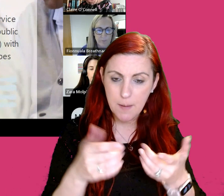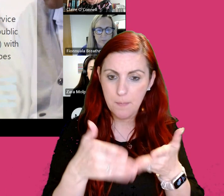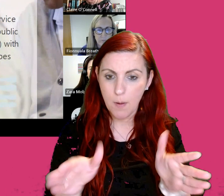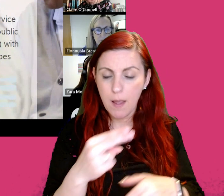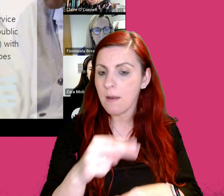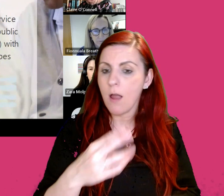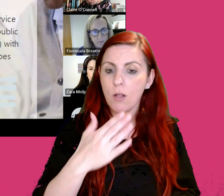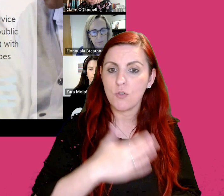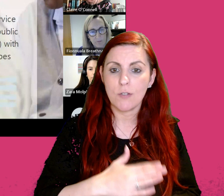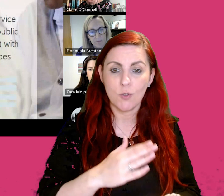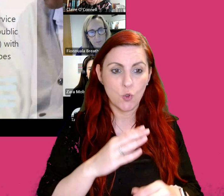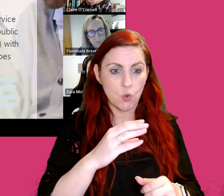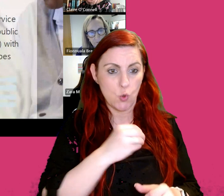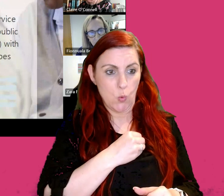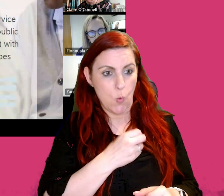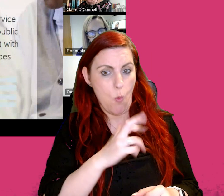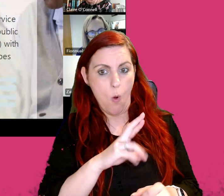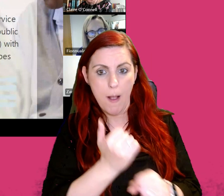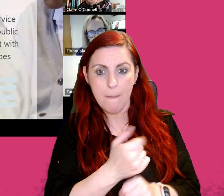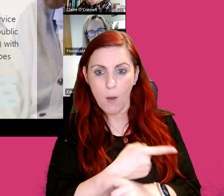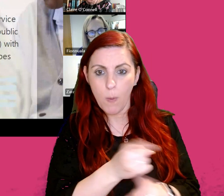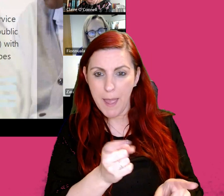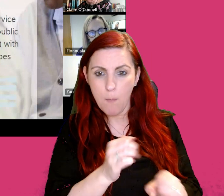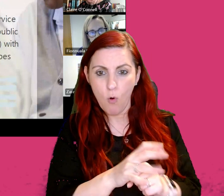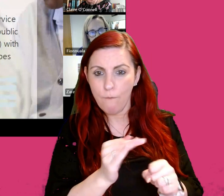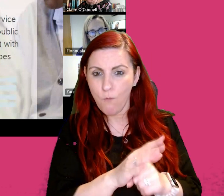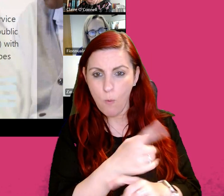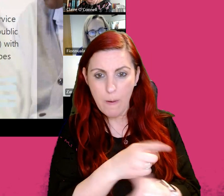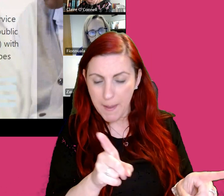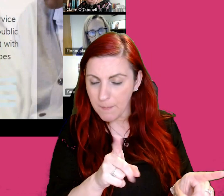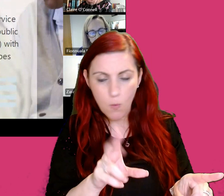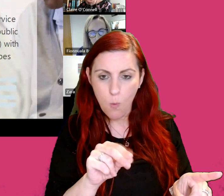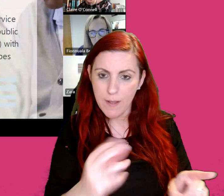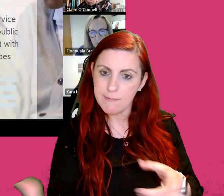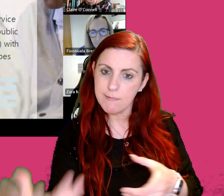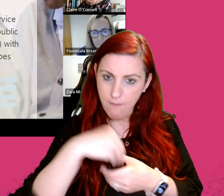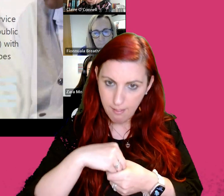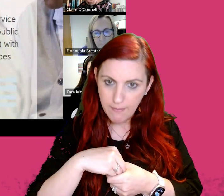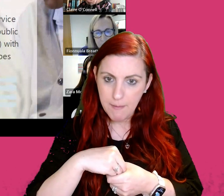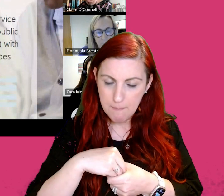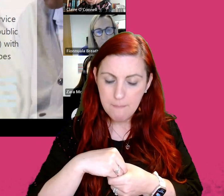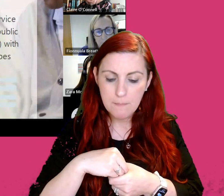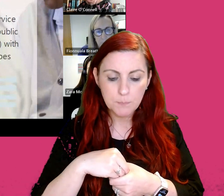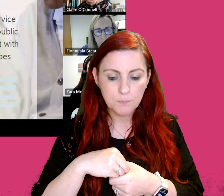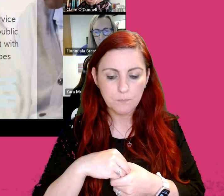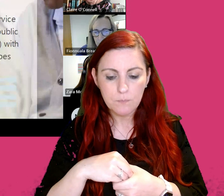about or for them and we think about a little bit more as researchers and you know I do PPI a small